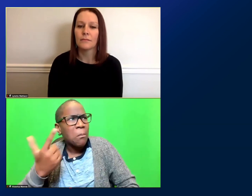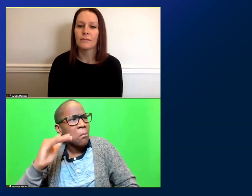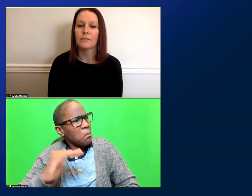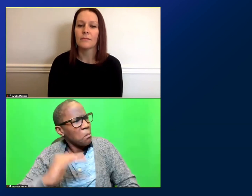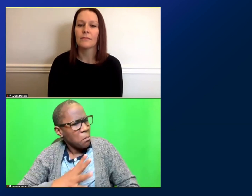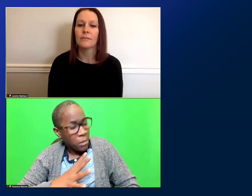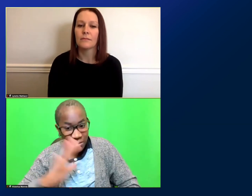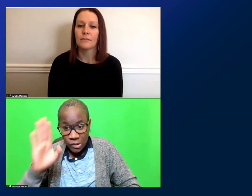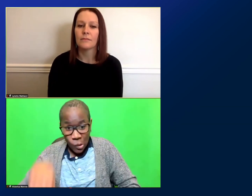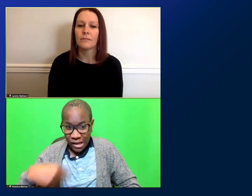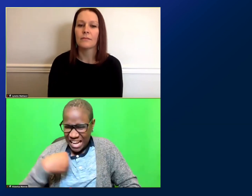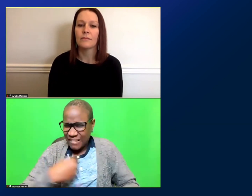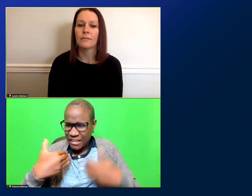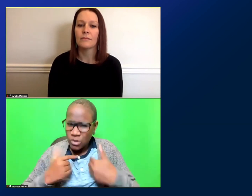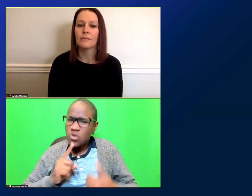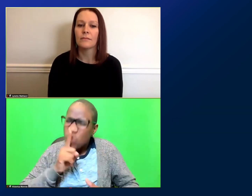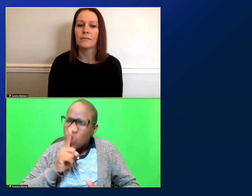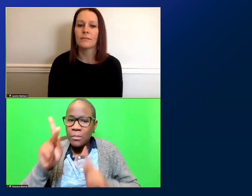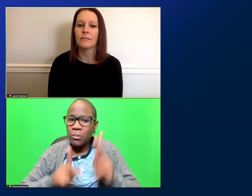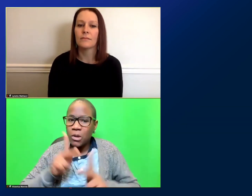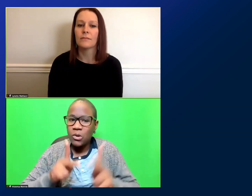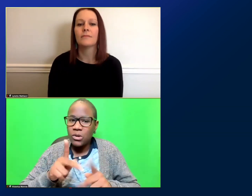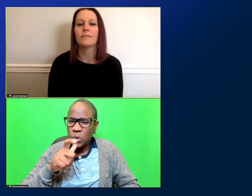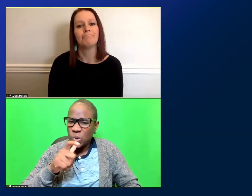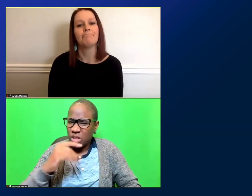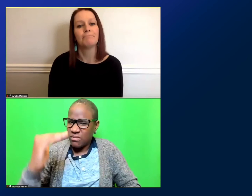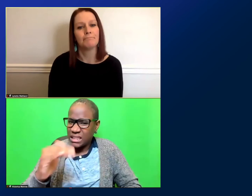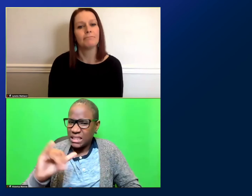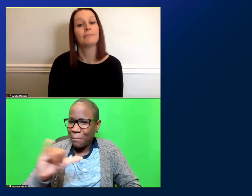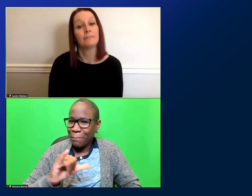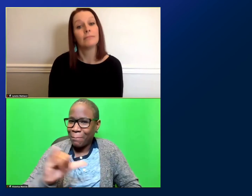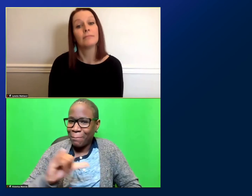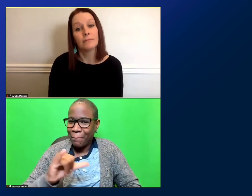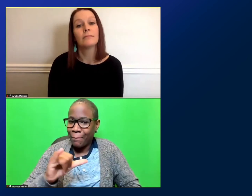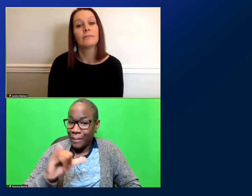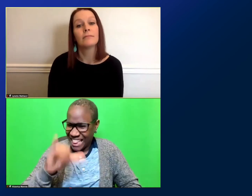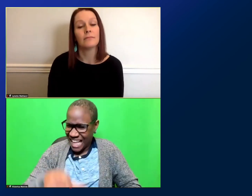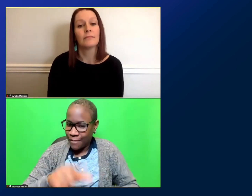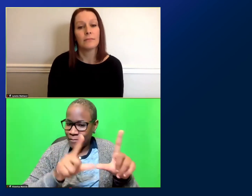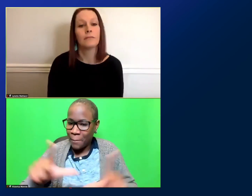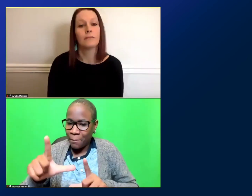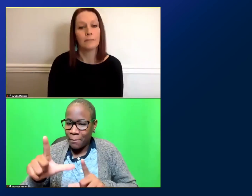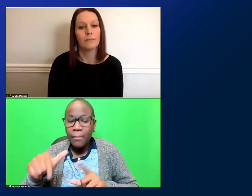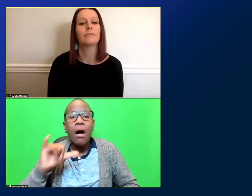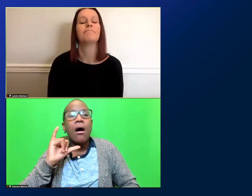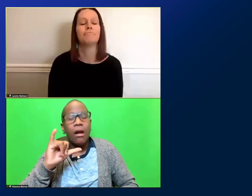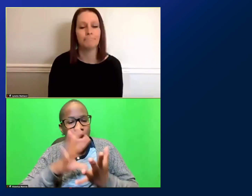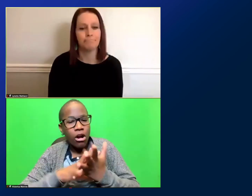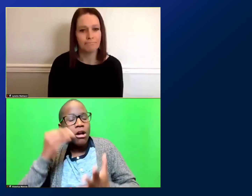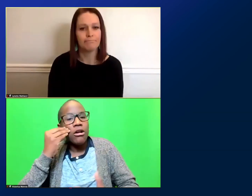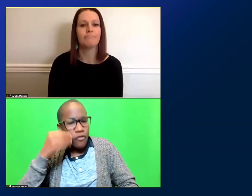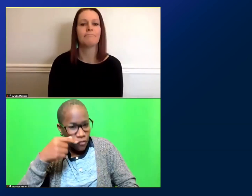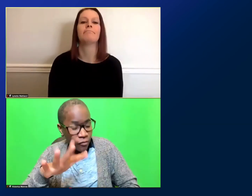little you know are the pigs the same as people um do they consider the pigs animals do they consider